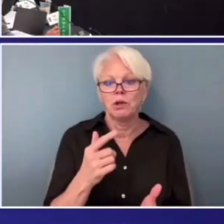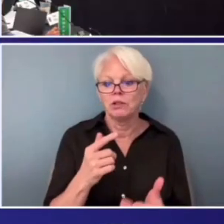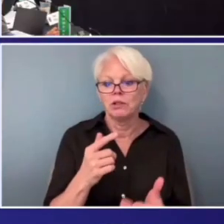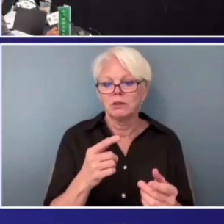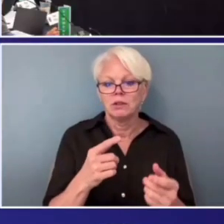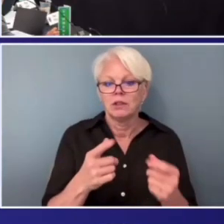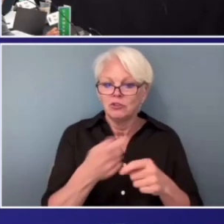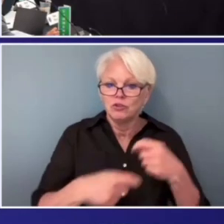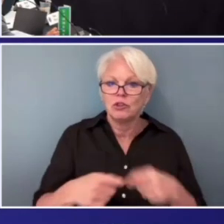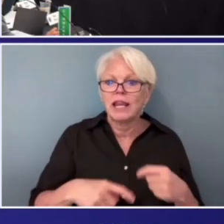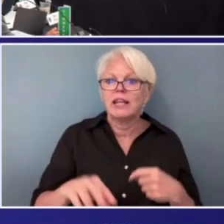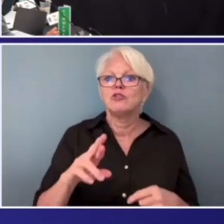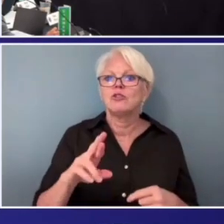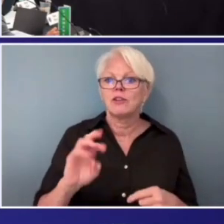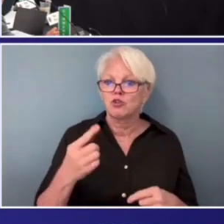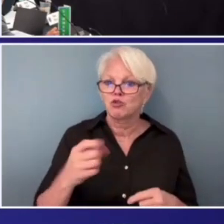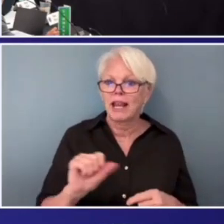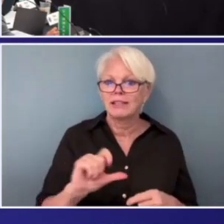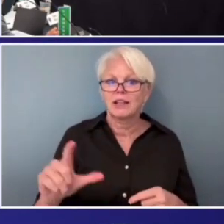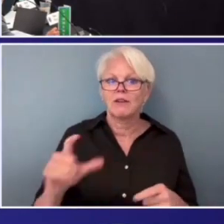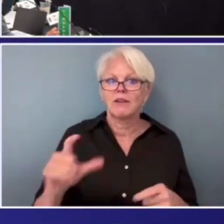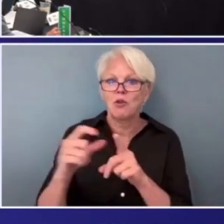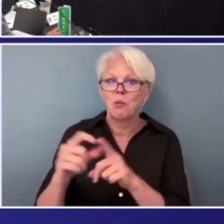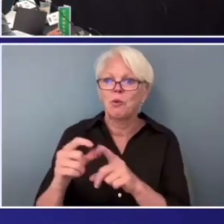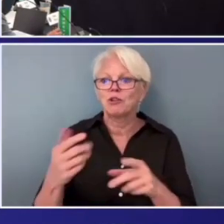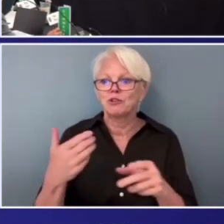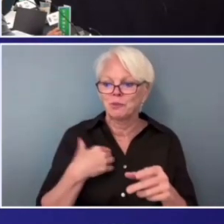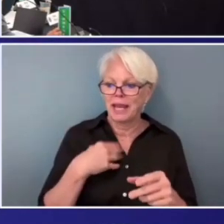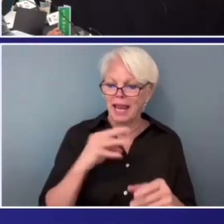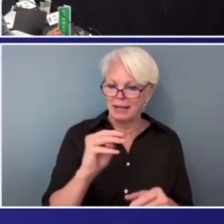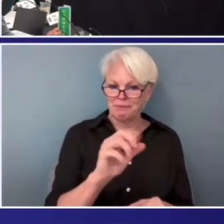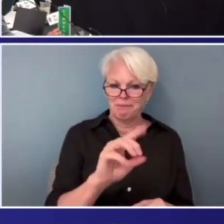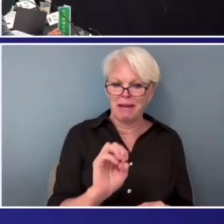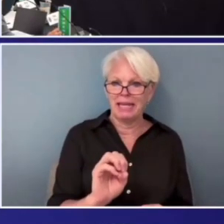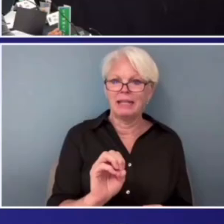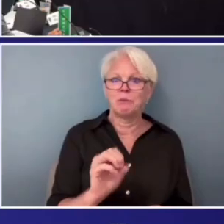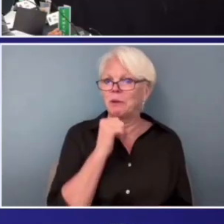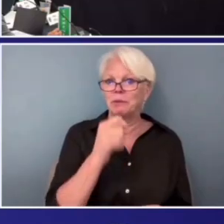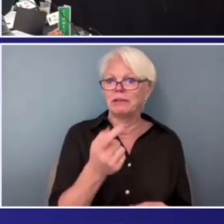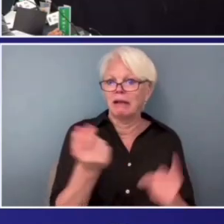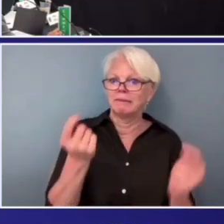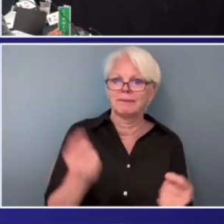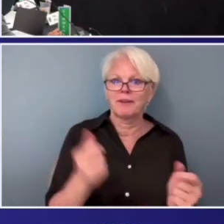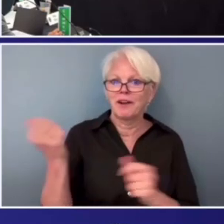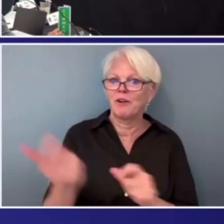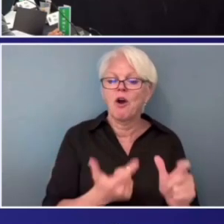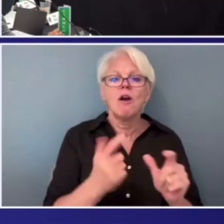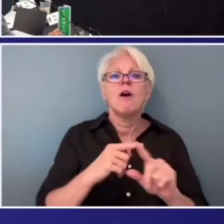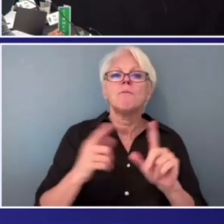say made, but what we can do is be very clear. It's no different than award year